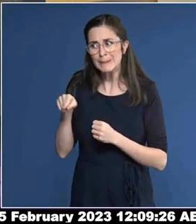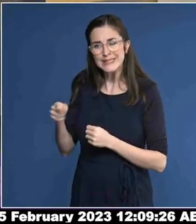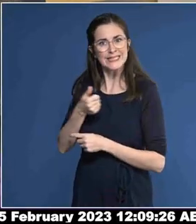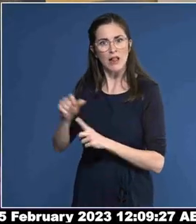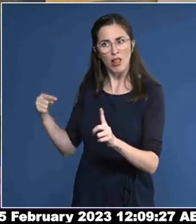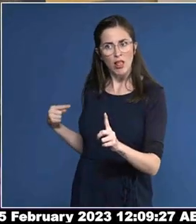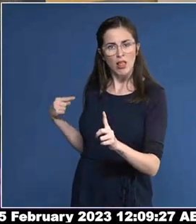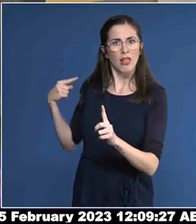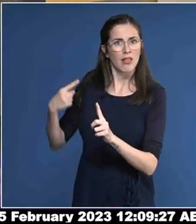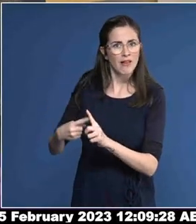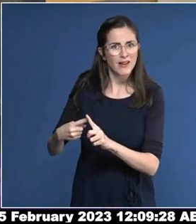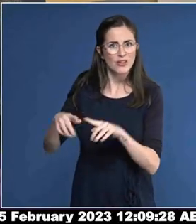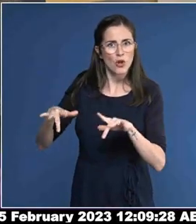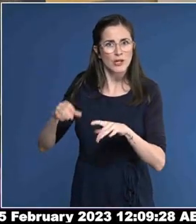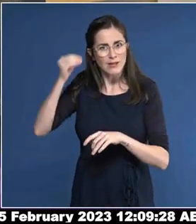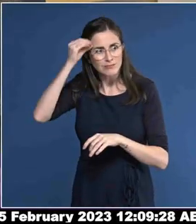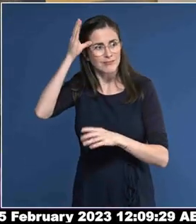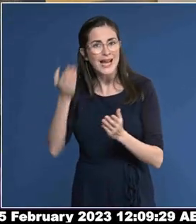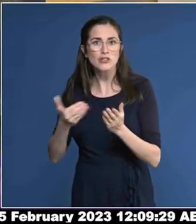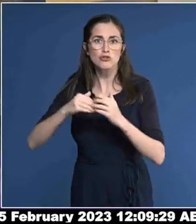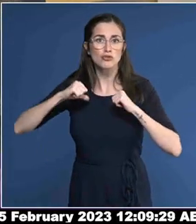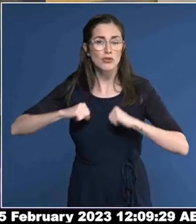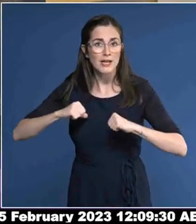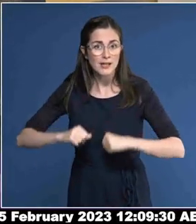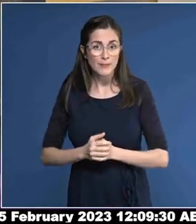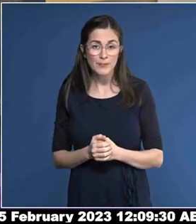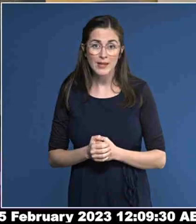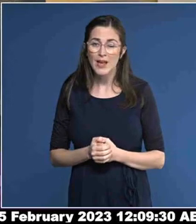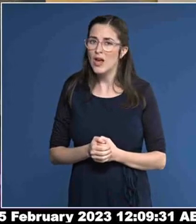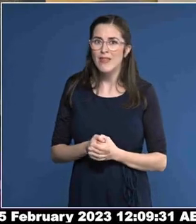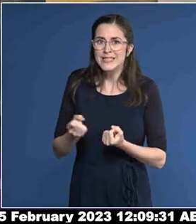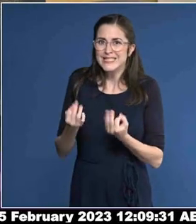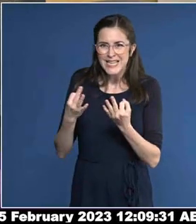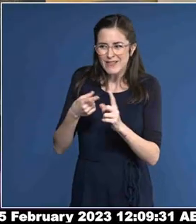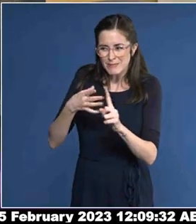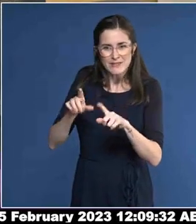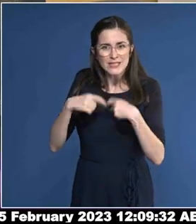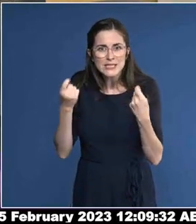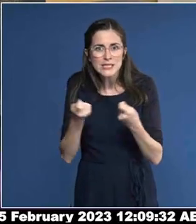dedicated team or executive manager focused on ensuring safety and quality of services